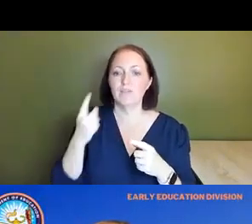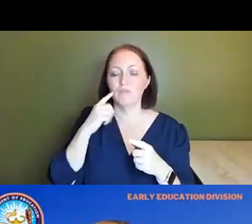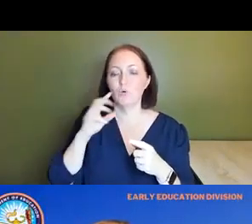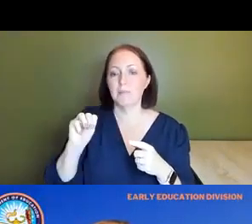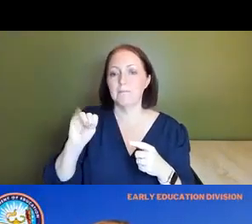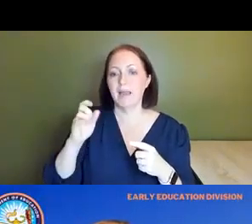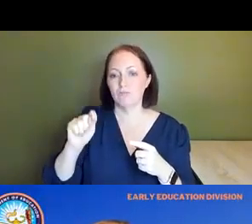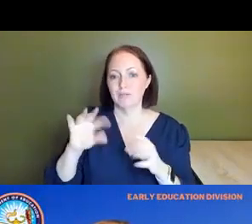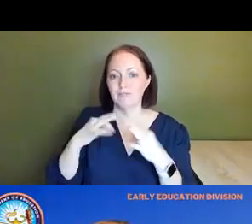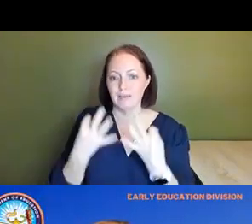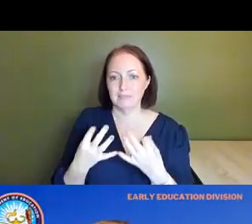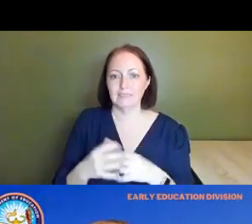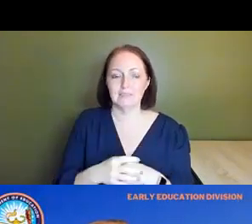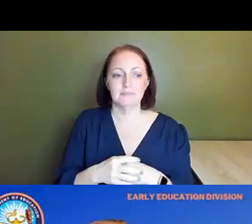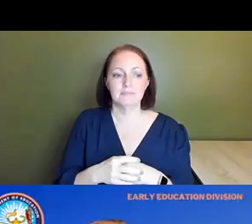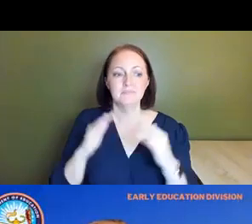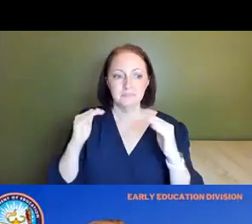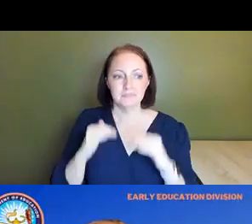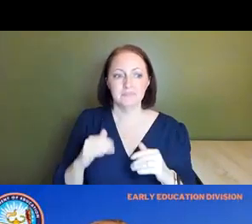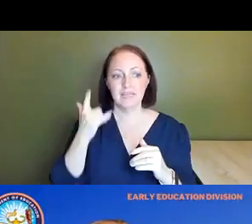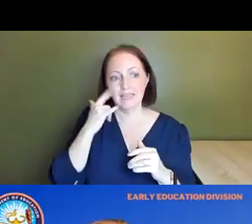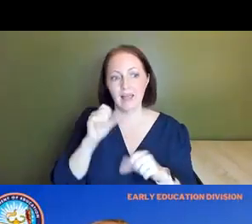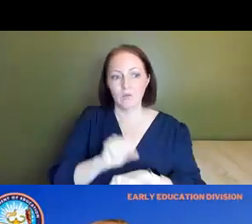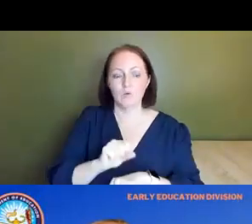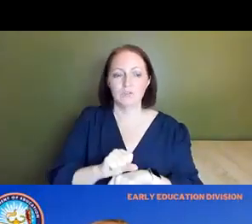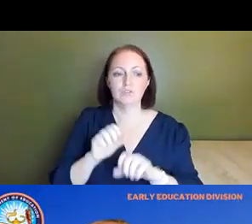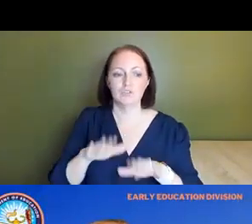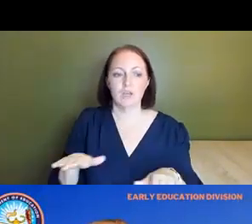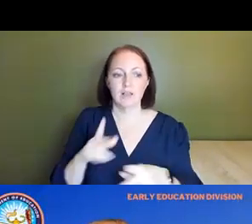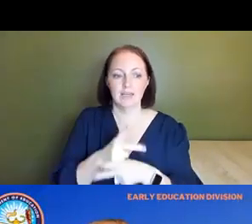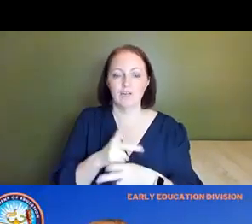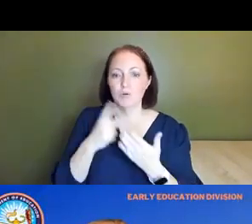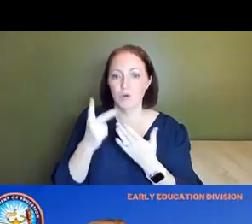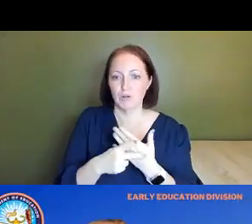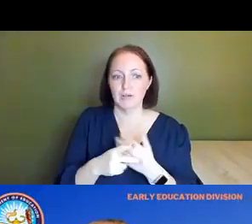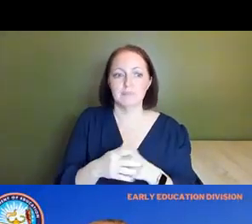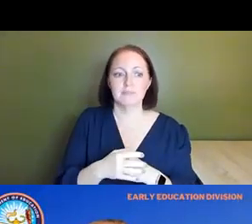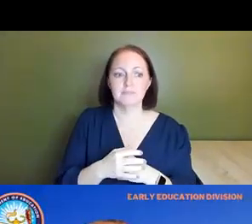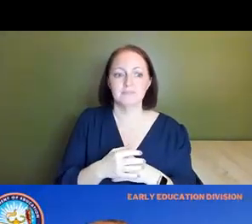families. Then we have the CalWORKs child care programs which has three stages with